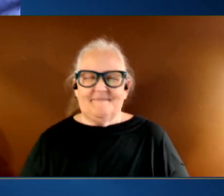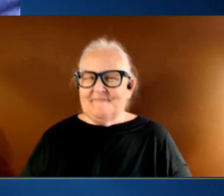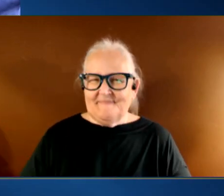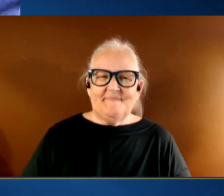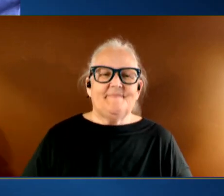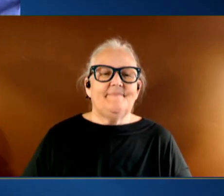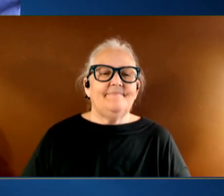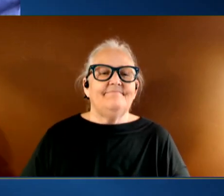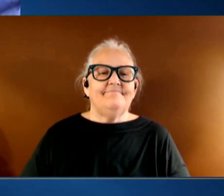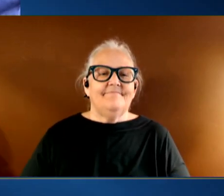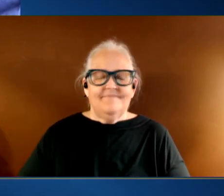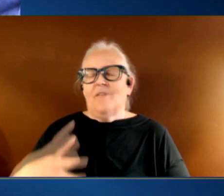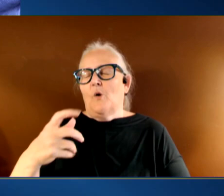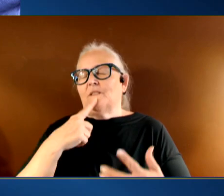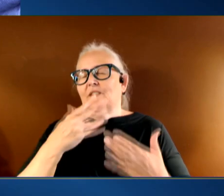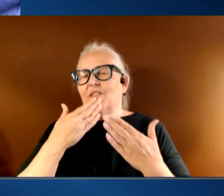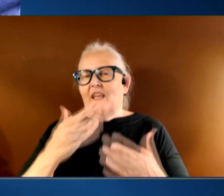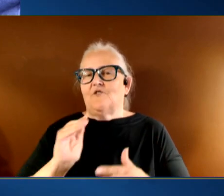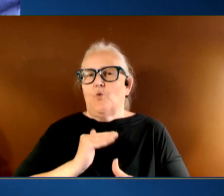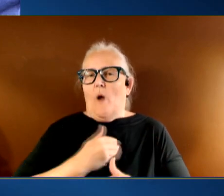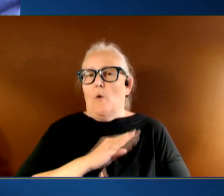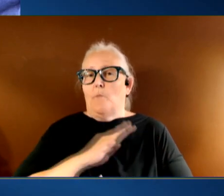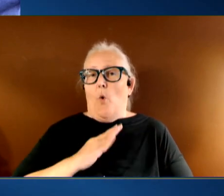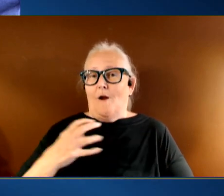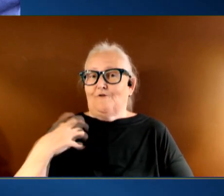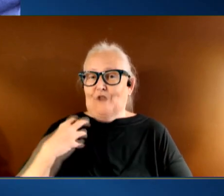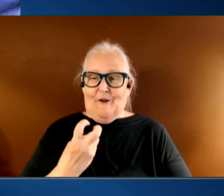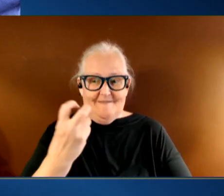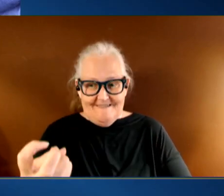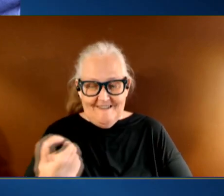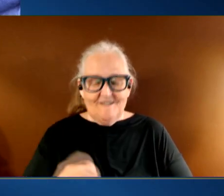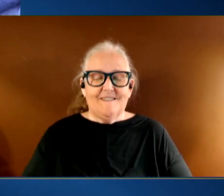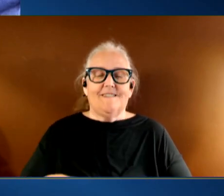board chair who's in the audience, our members, Melissa Creary [spelled phonetically]. And